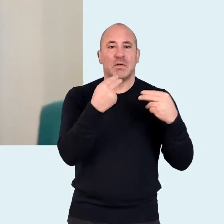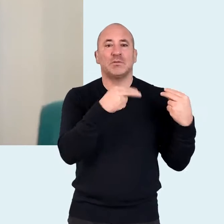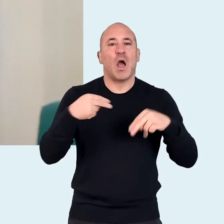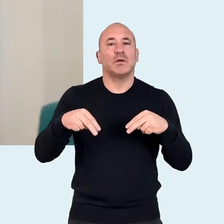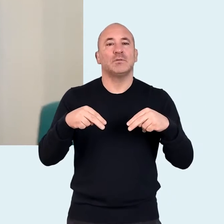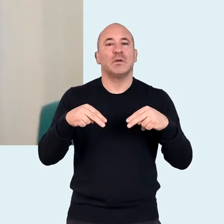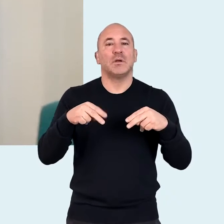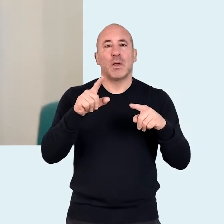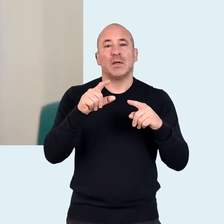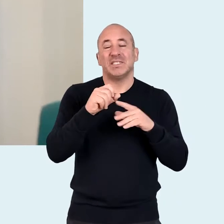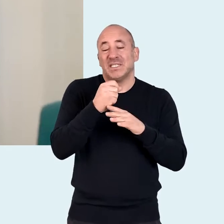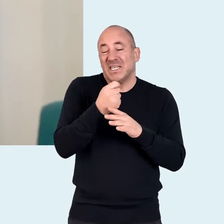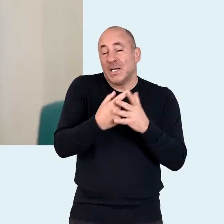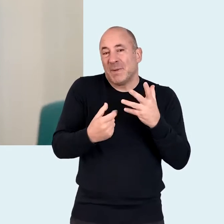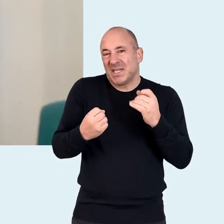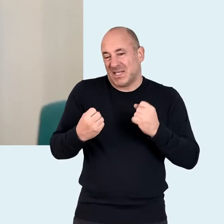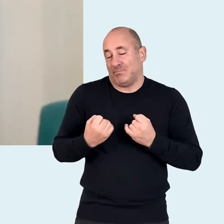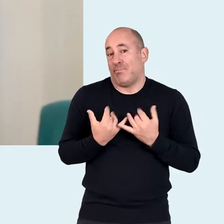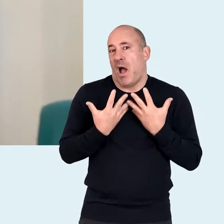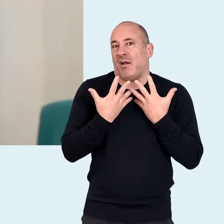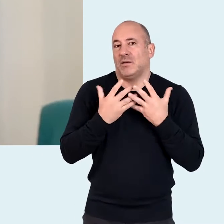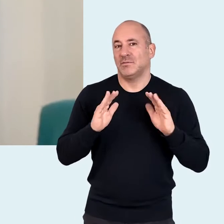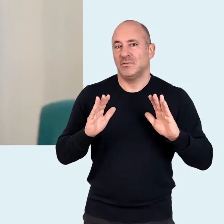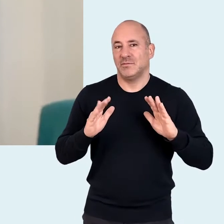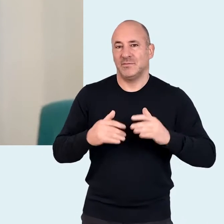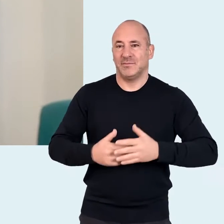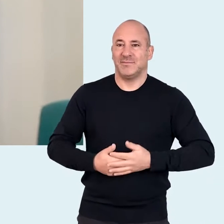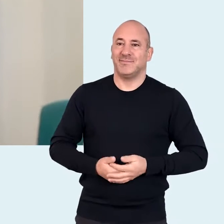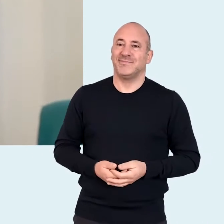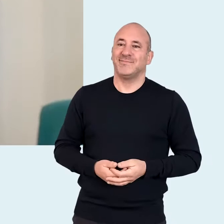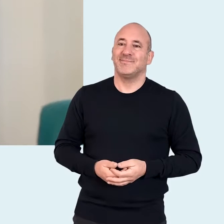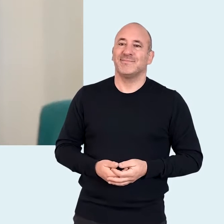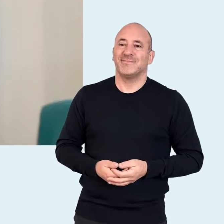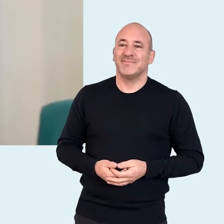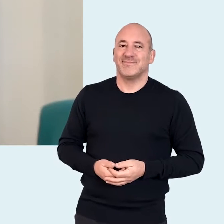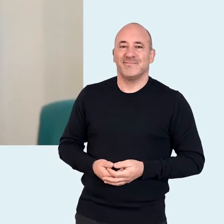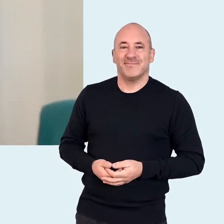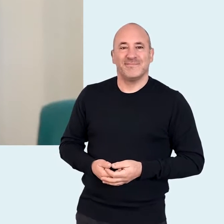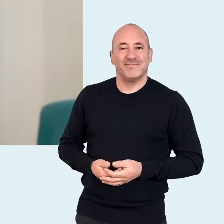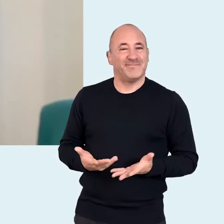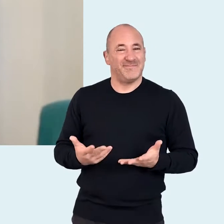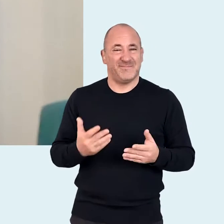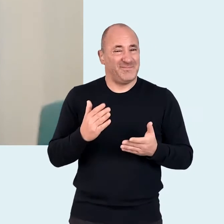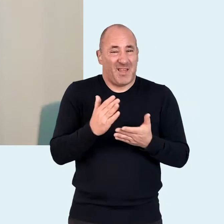for everyone to get involved in. We are dancer led, disability inspired.